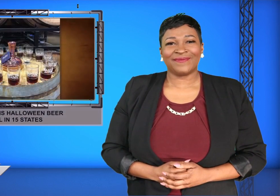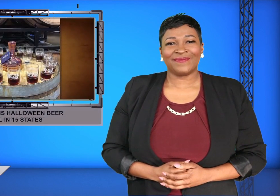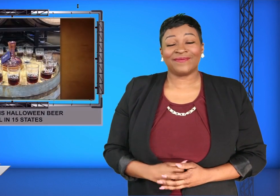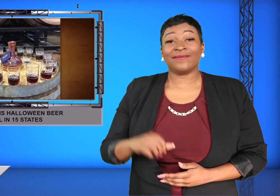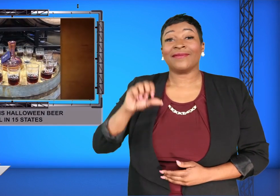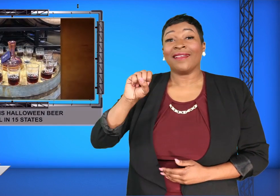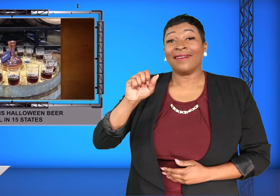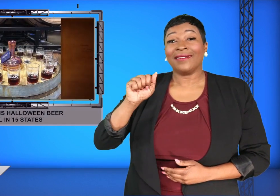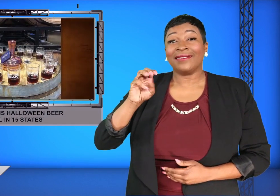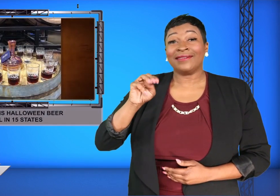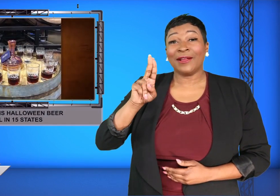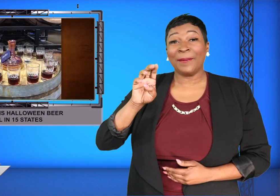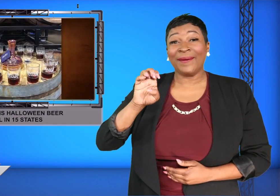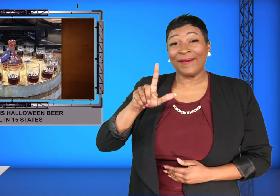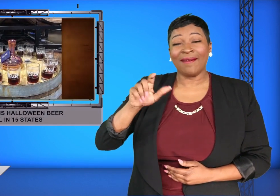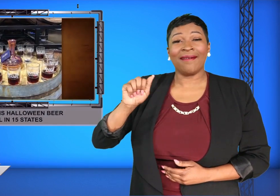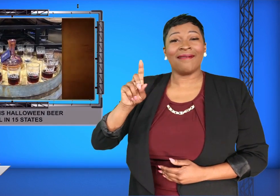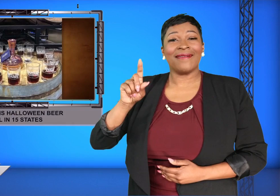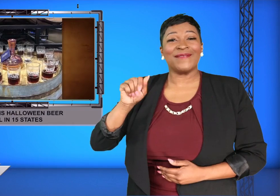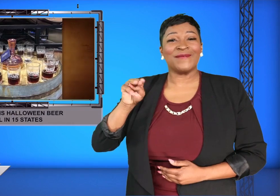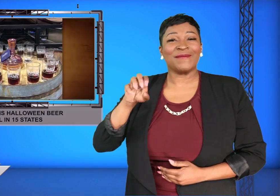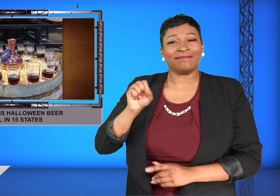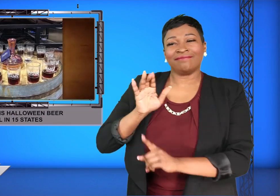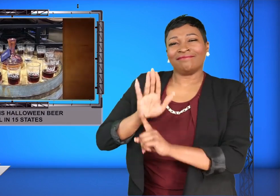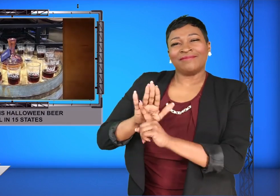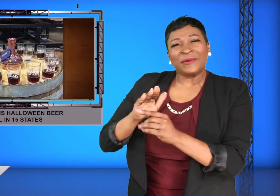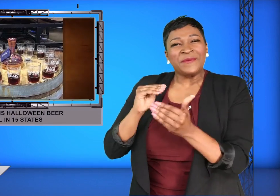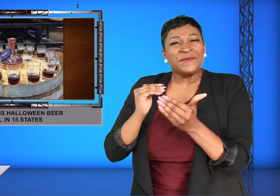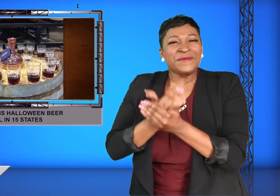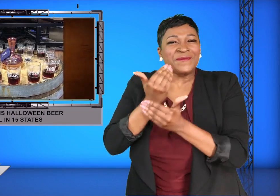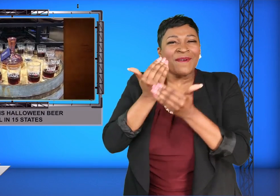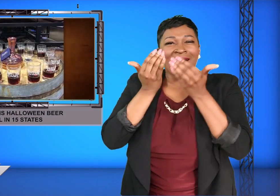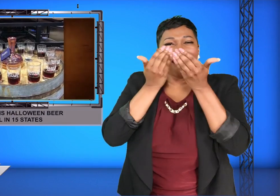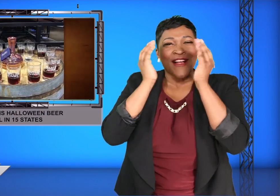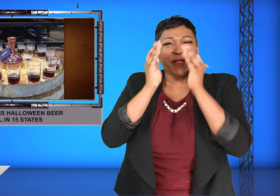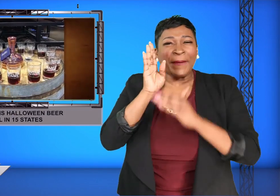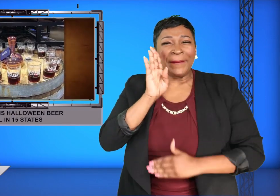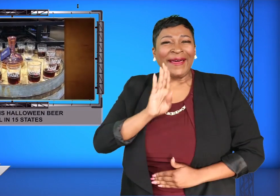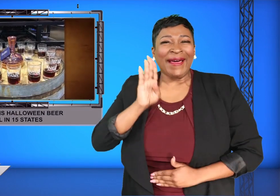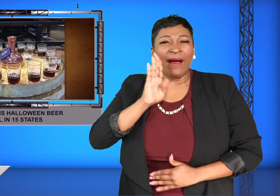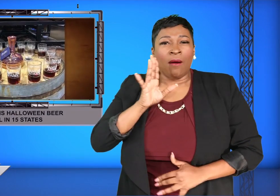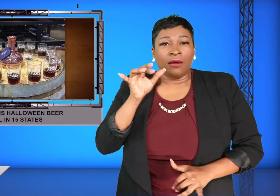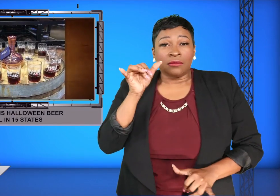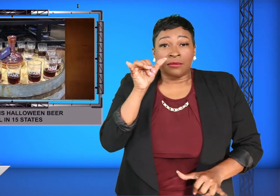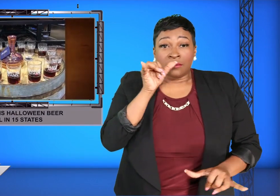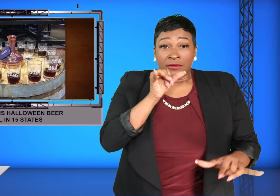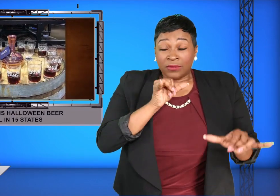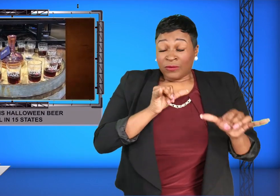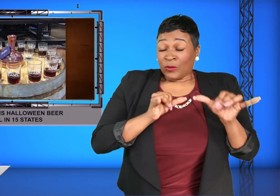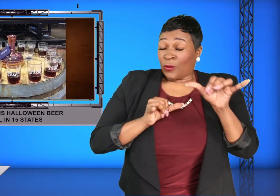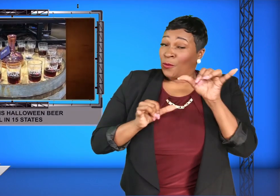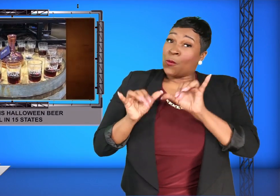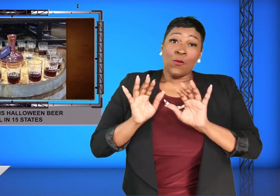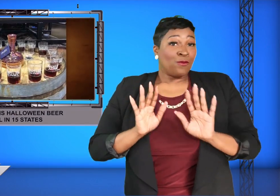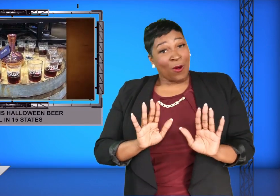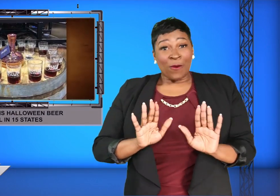Samuel Adams' new Halloween beer may be too good.